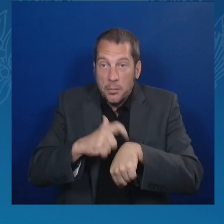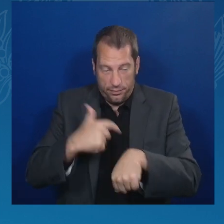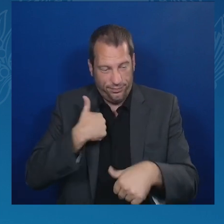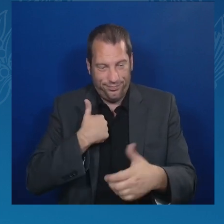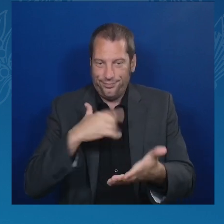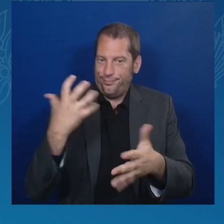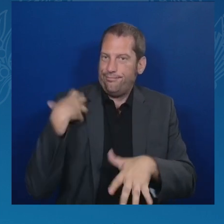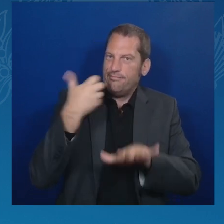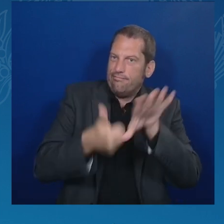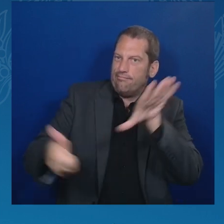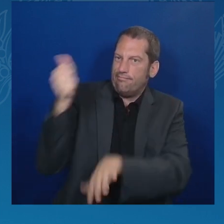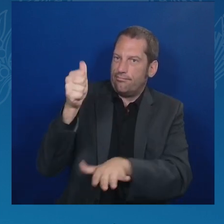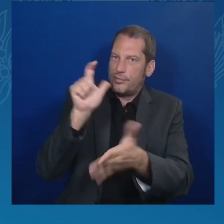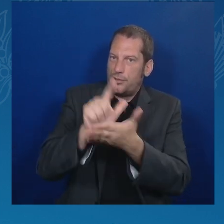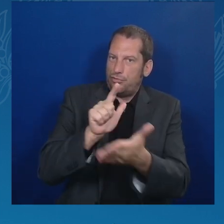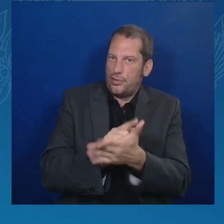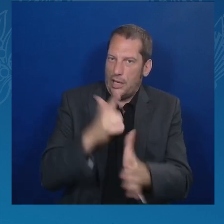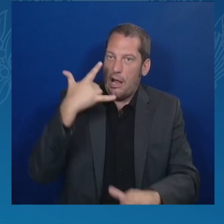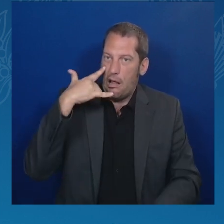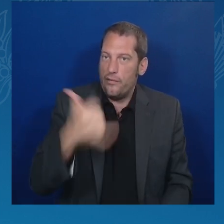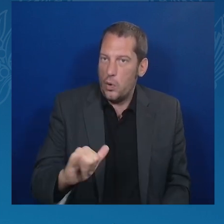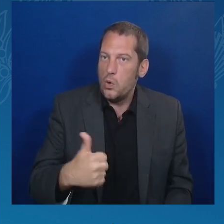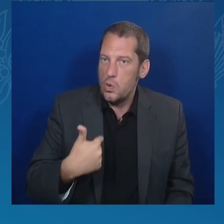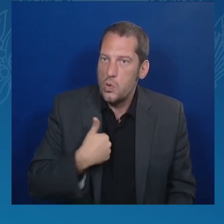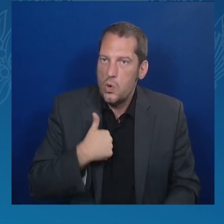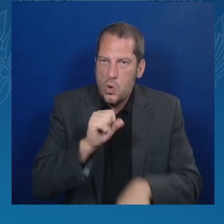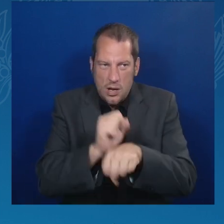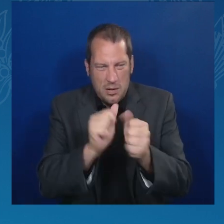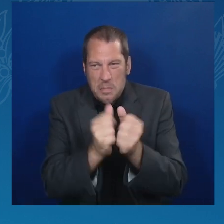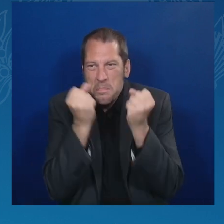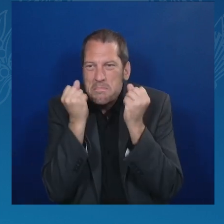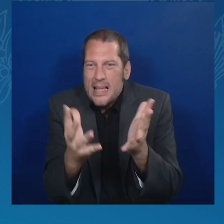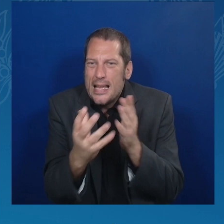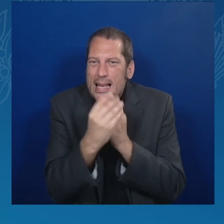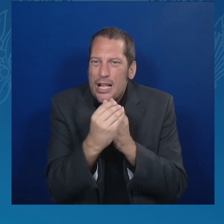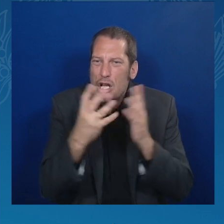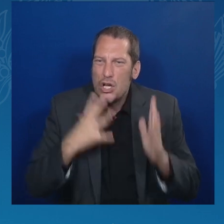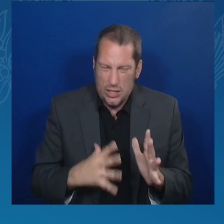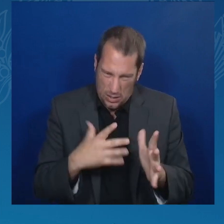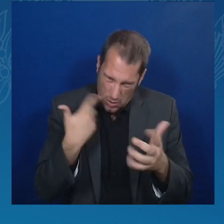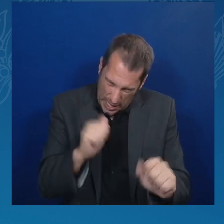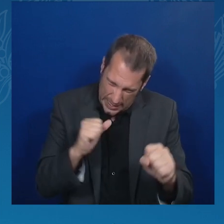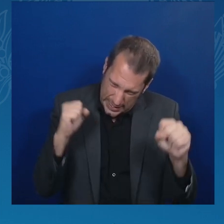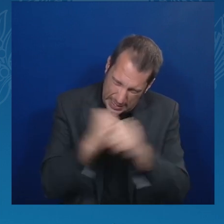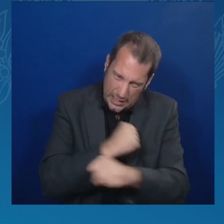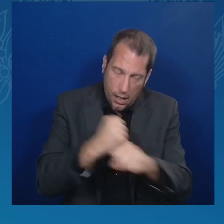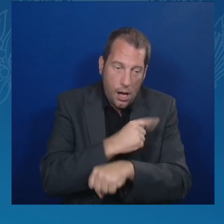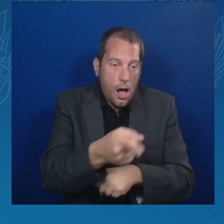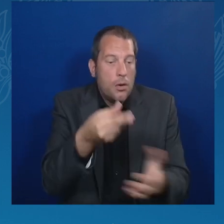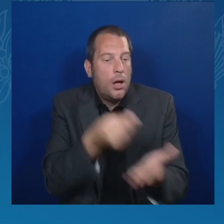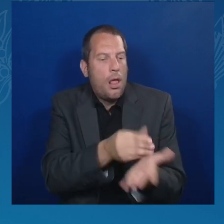As a United States senator, we fought together for paid family leave and medical leave for more workers.